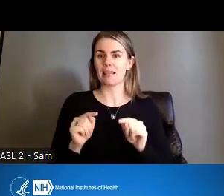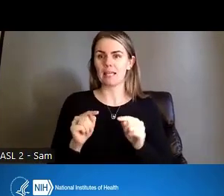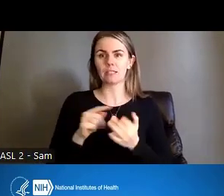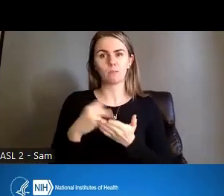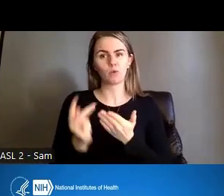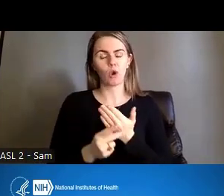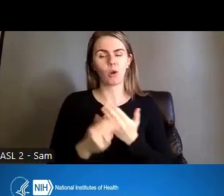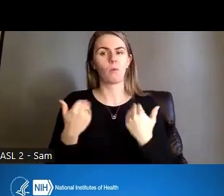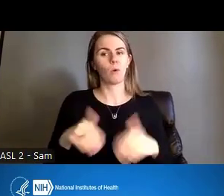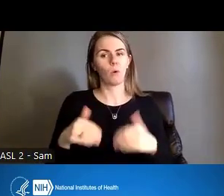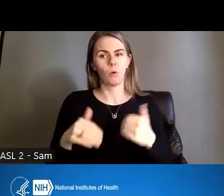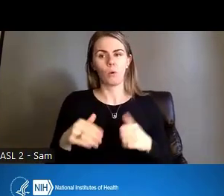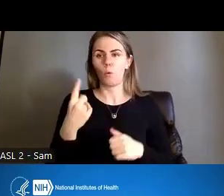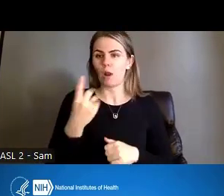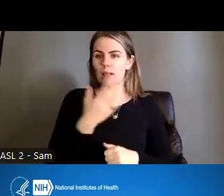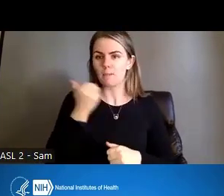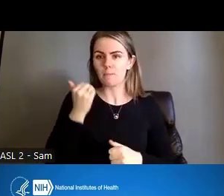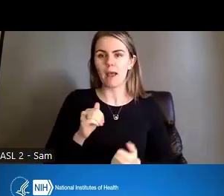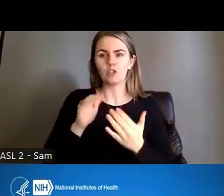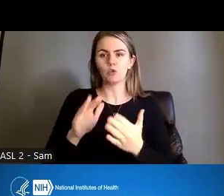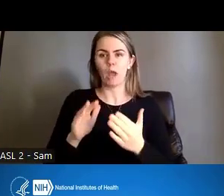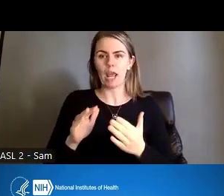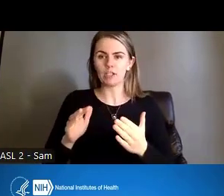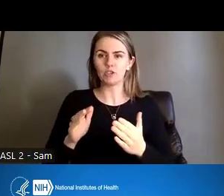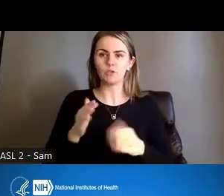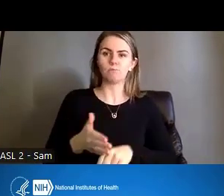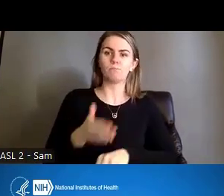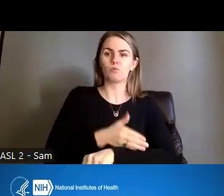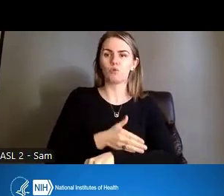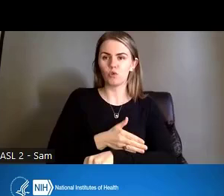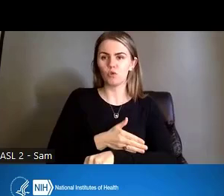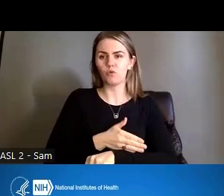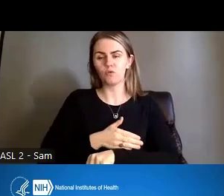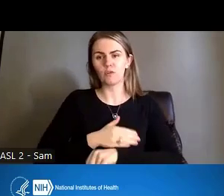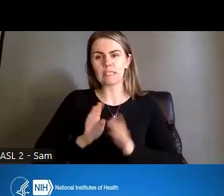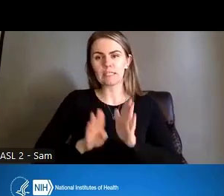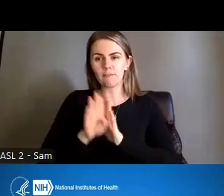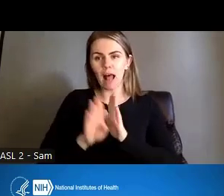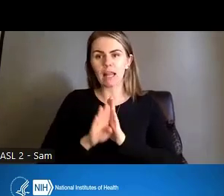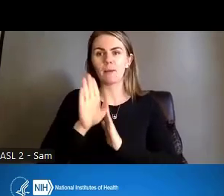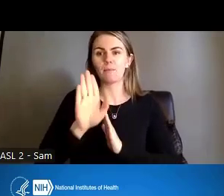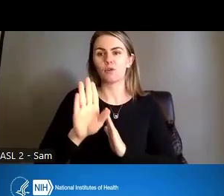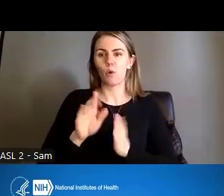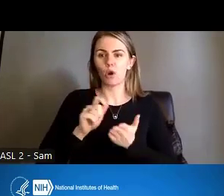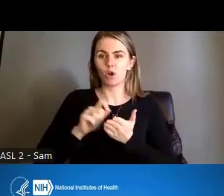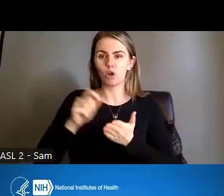to build your grant-writing skills by serving as a reviewer on the NIH panel.